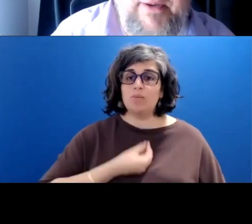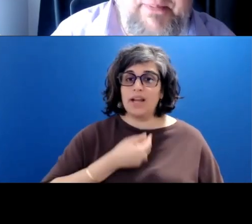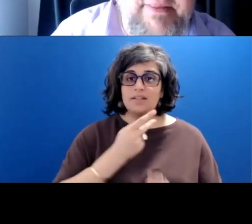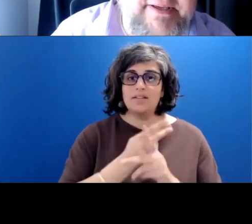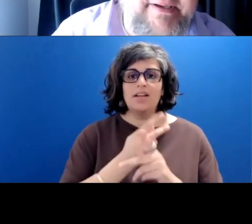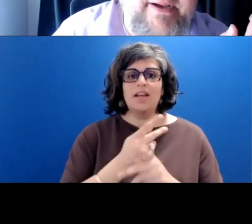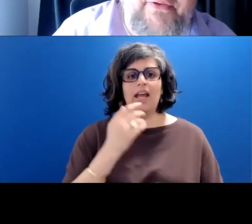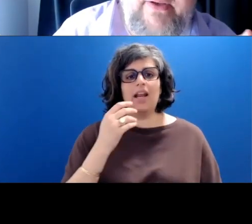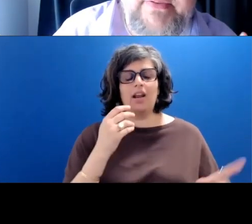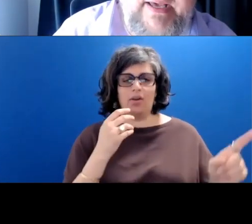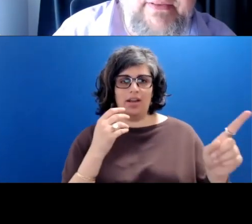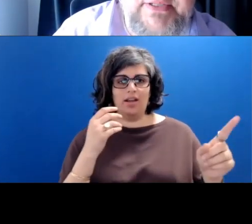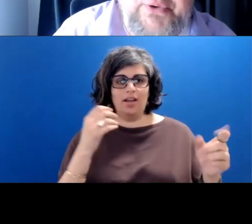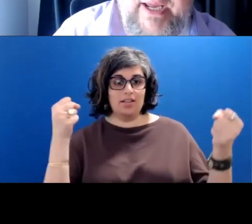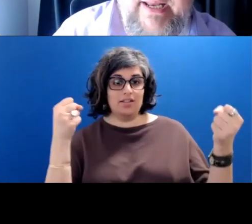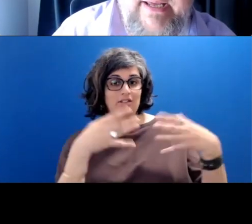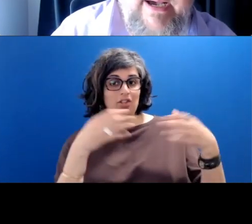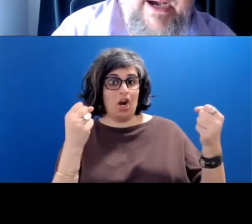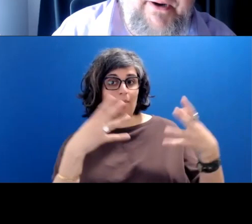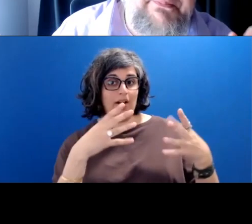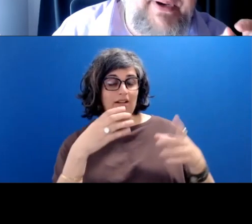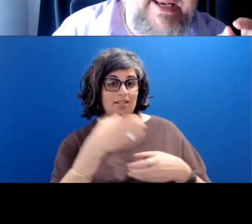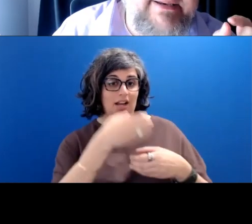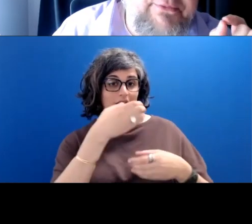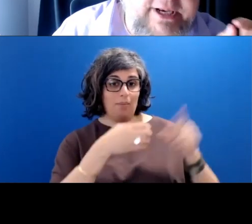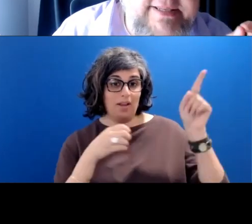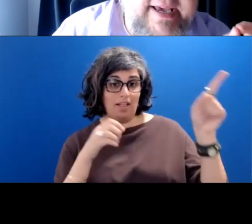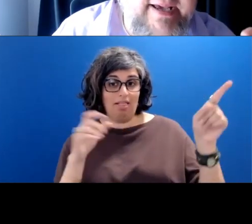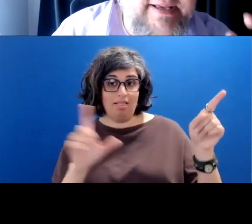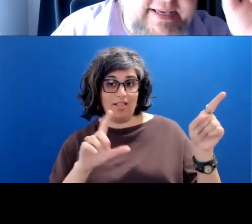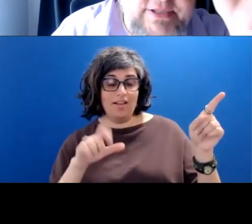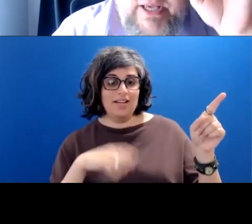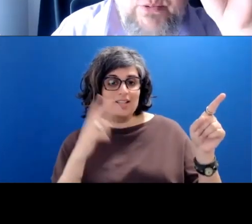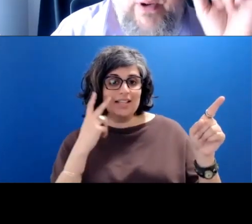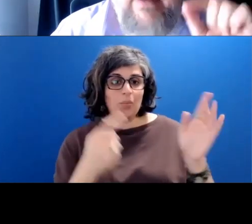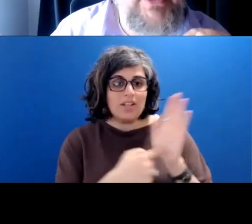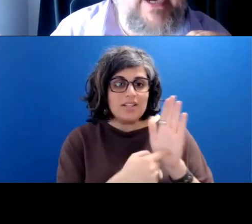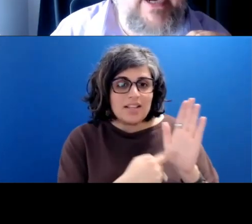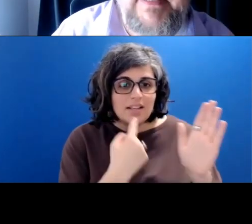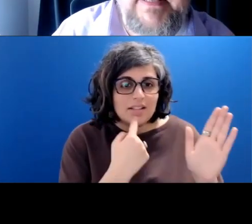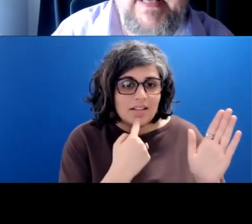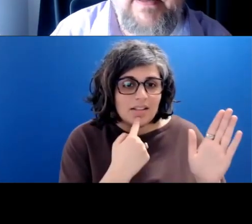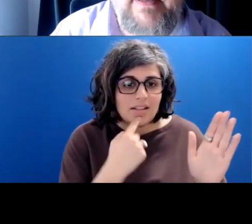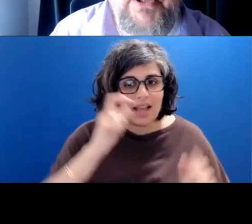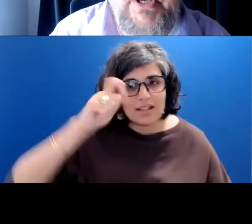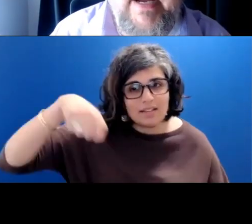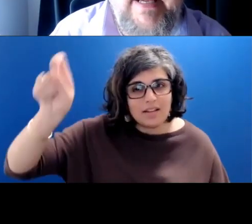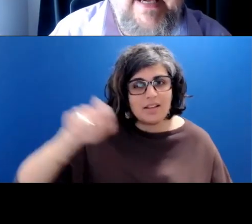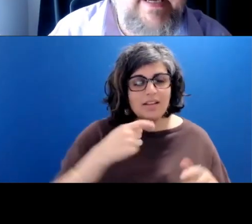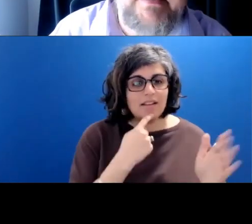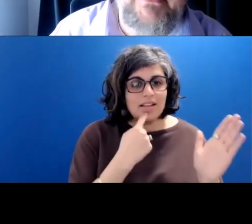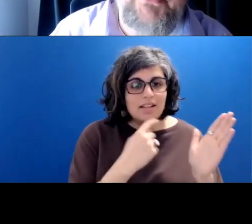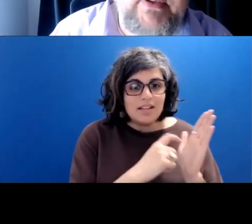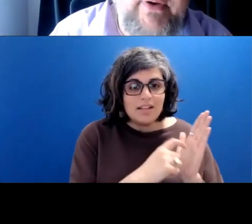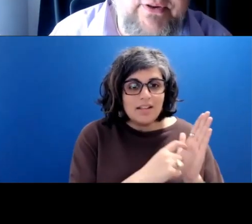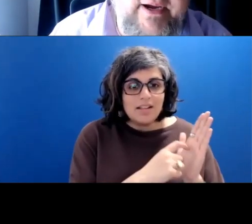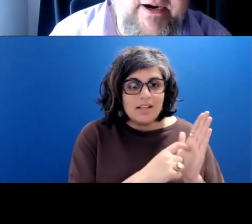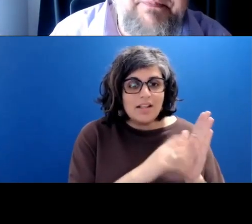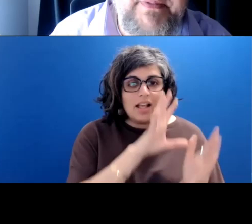on the left side of the screen, but what it says as one of the check boxes that are checked, it says inclusive healthcare.